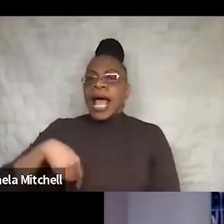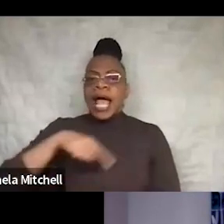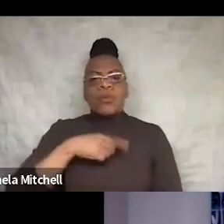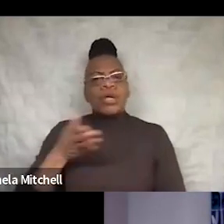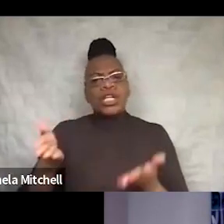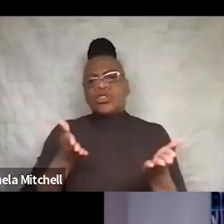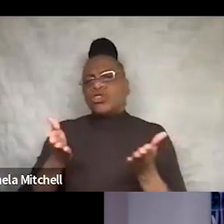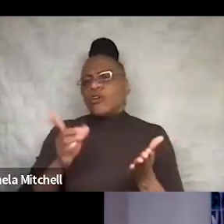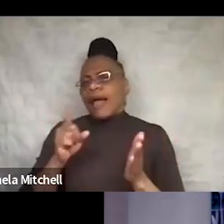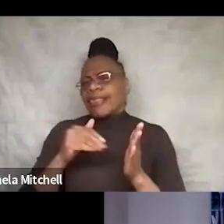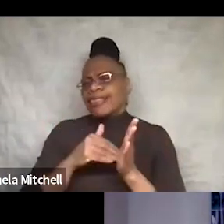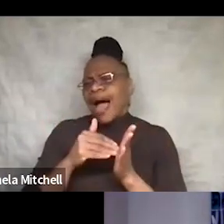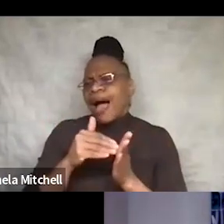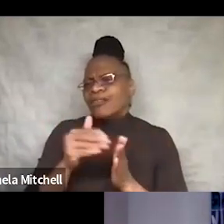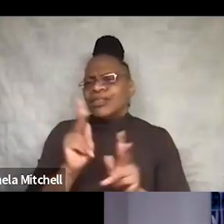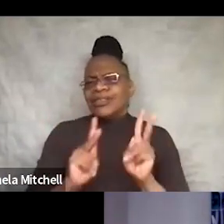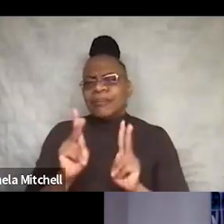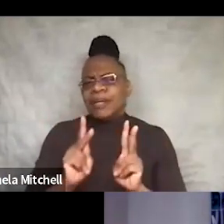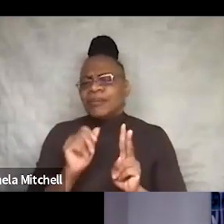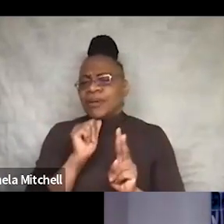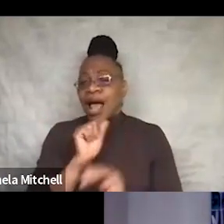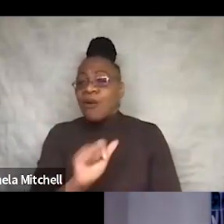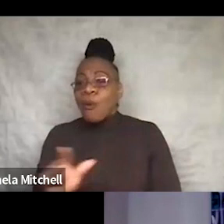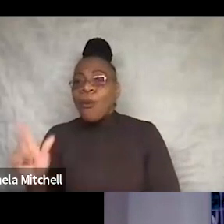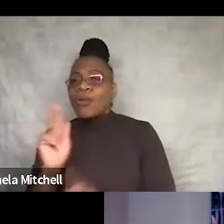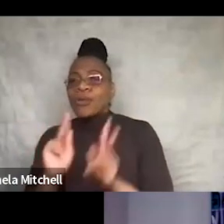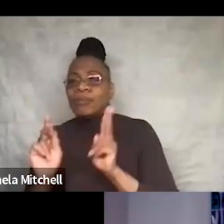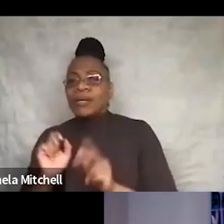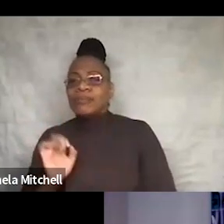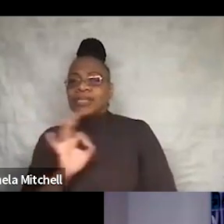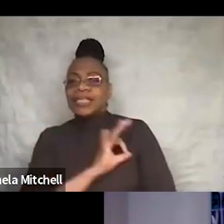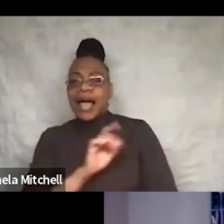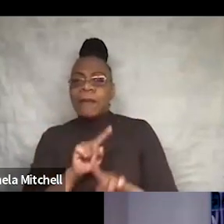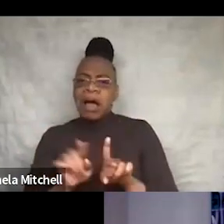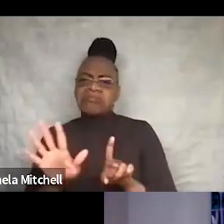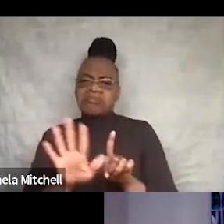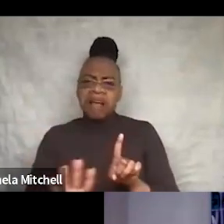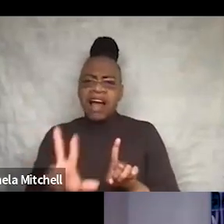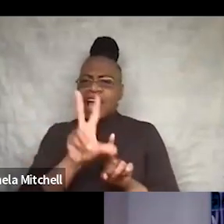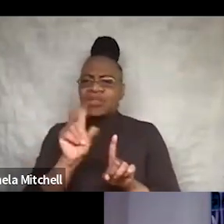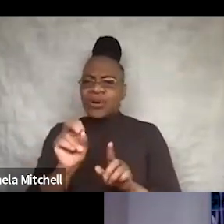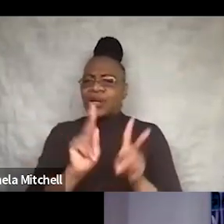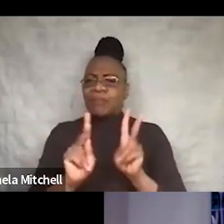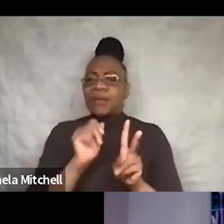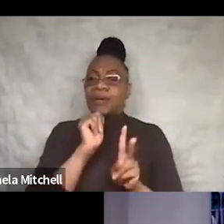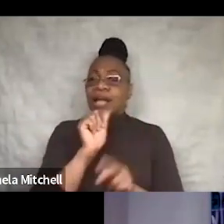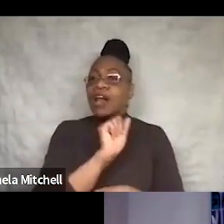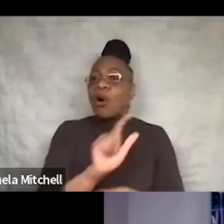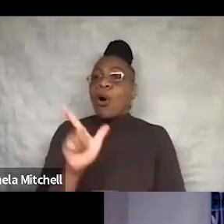so not everybody, I have 10 guys on staff that do that, you know, there are 30 people at that facility, so not everybody is bitten by that bug to wanna,